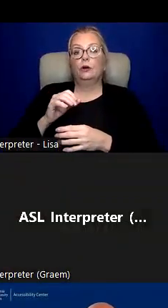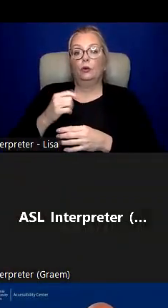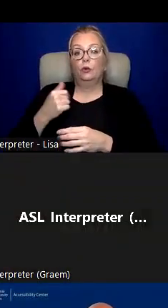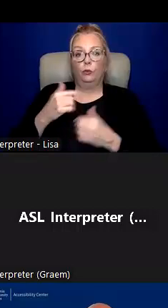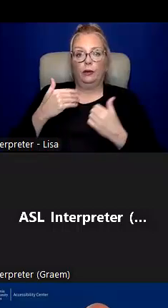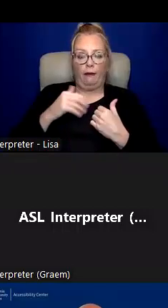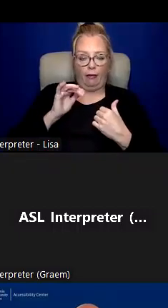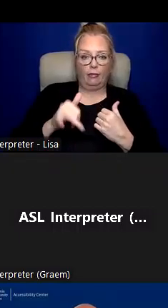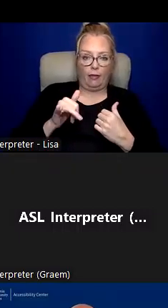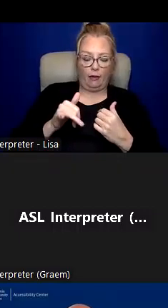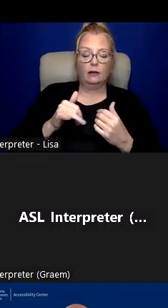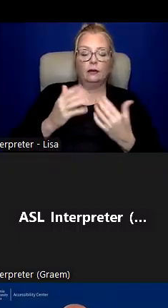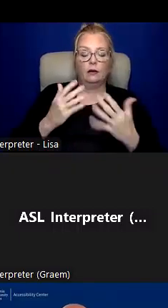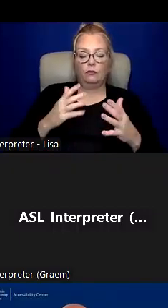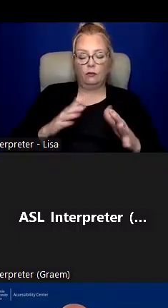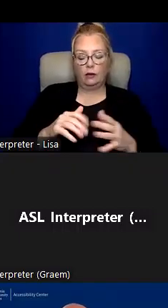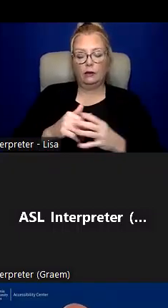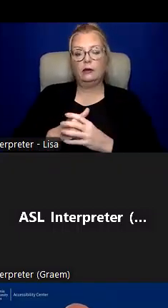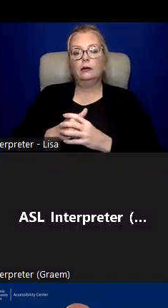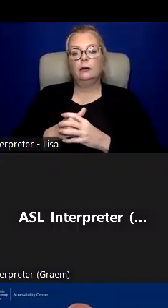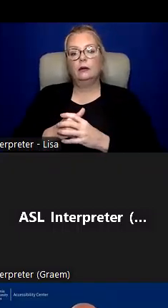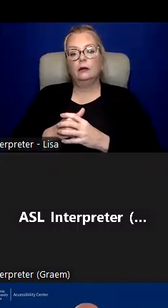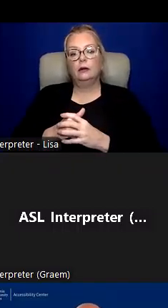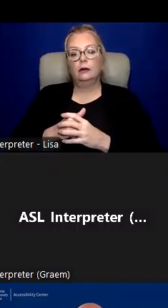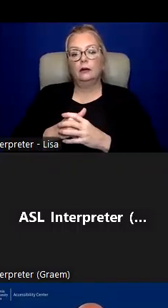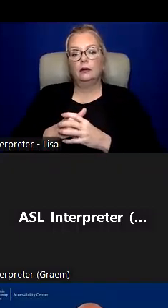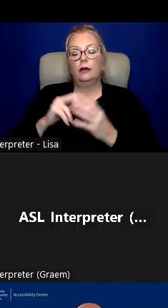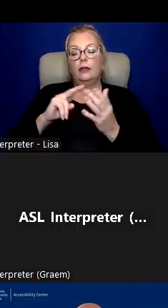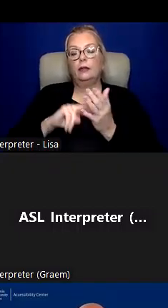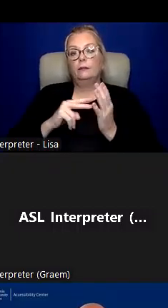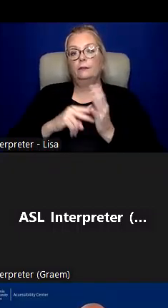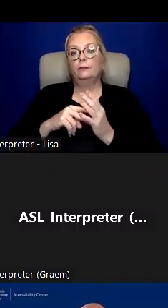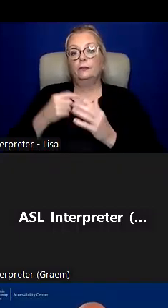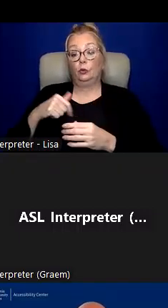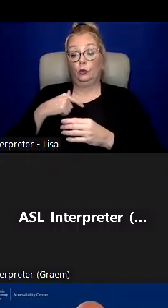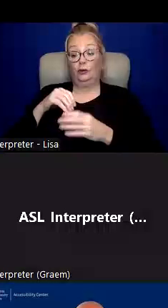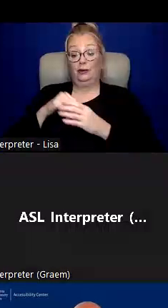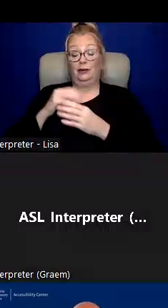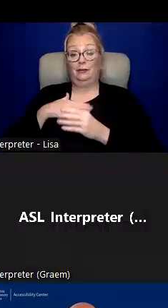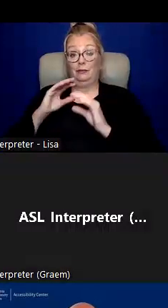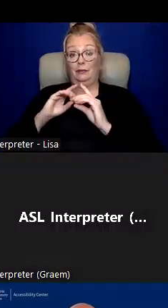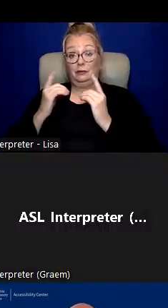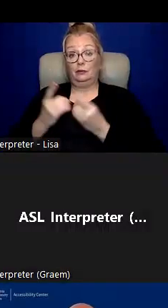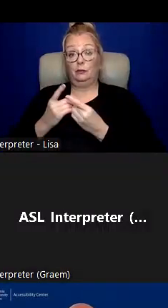So what that meant was we, in procurement, we were designated as a gatekeeper, and we